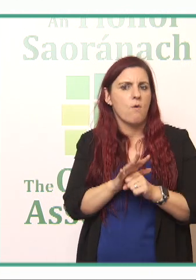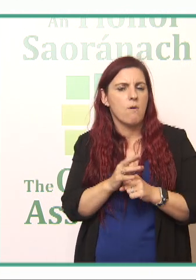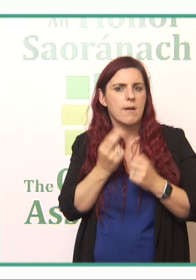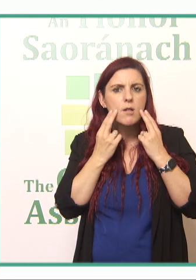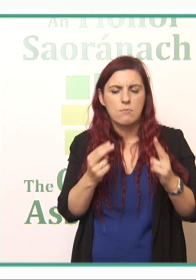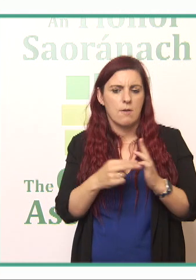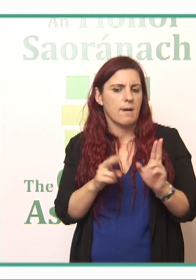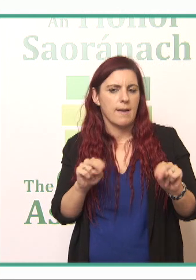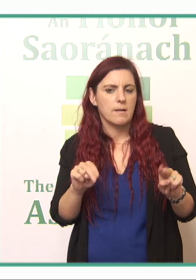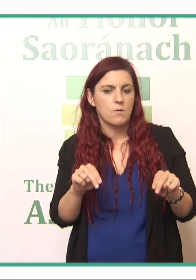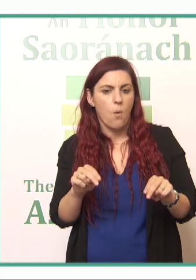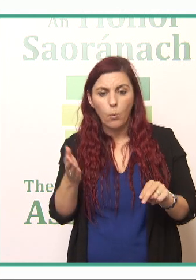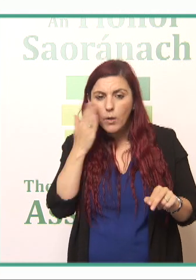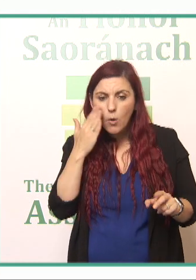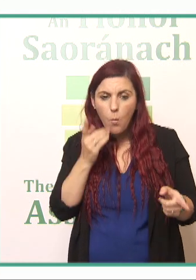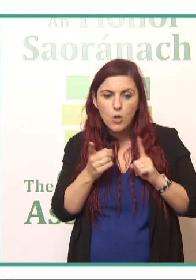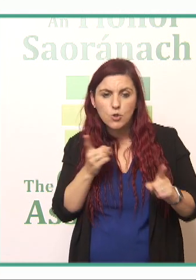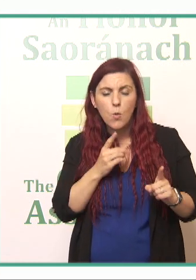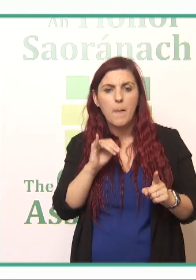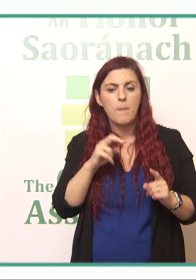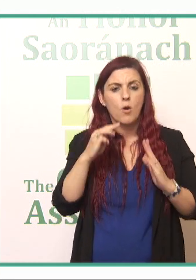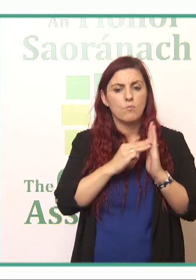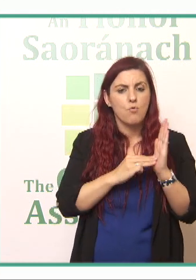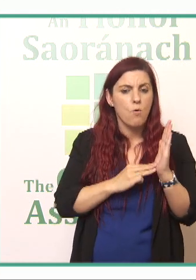think we know what to do with burn program farming for nature here's Corner show that it can be done